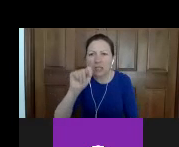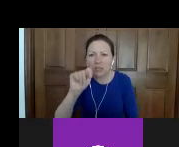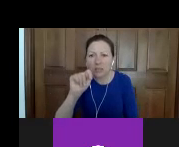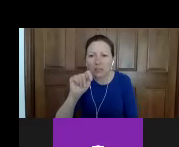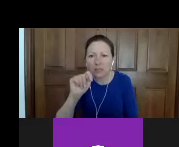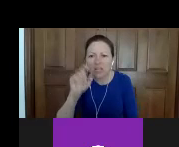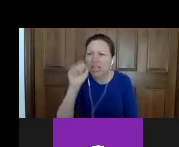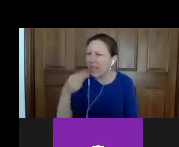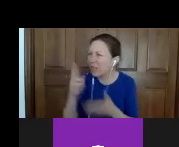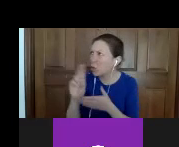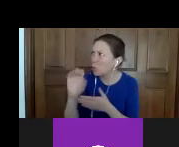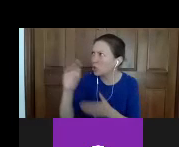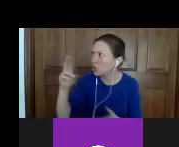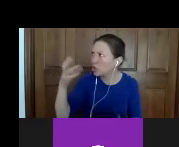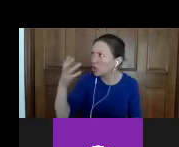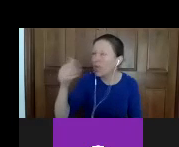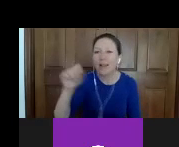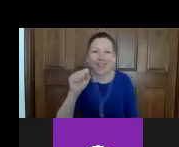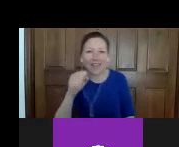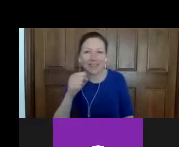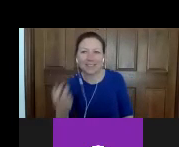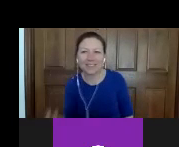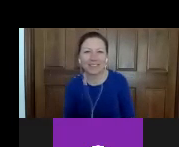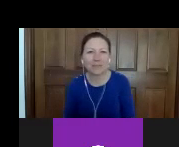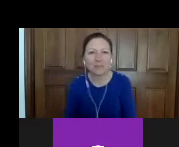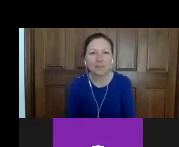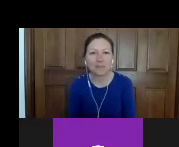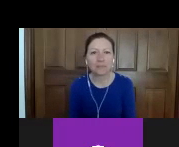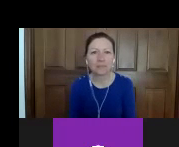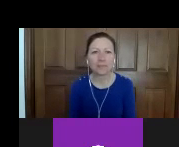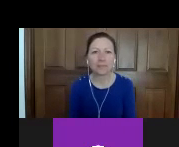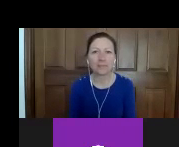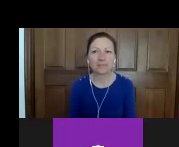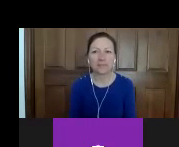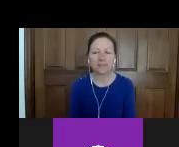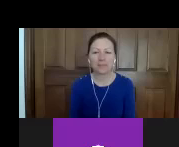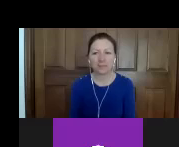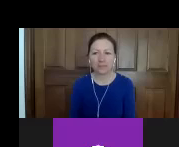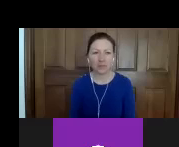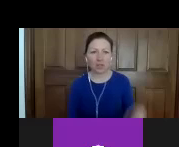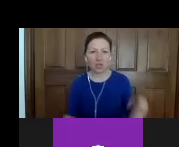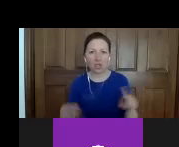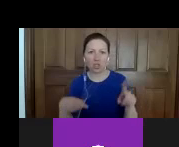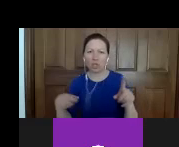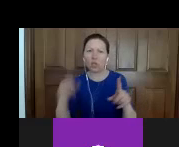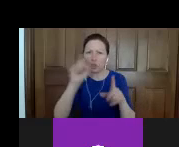chat? >> Yes. They should be able to. That's okay.